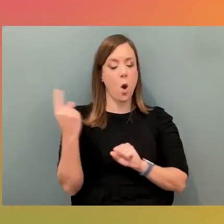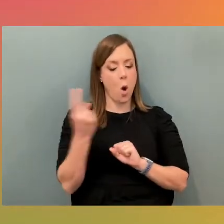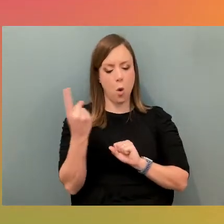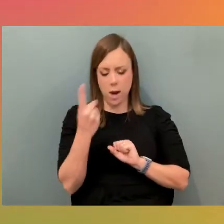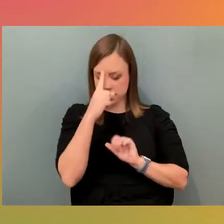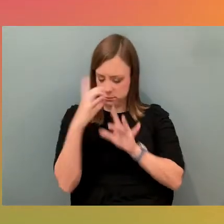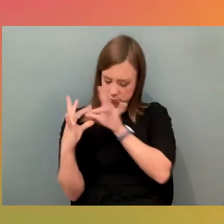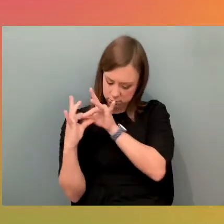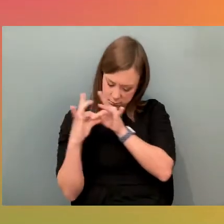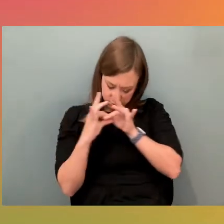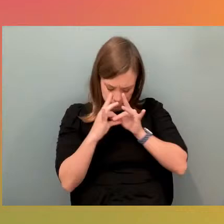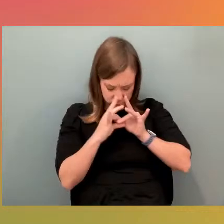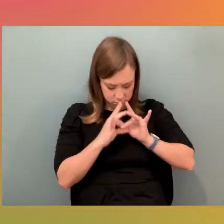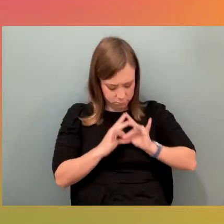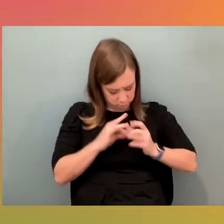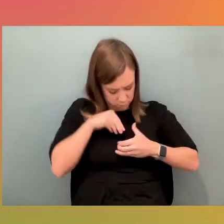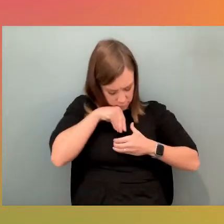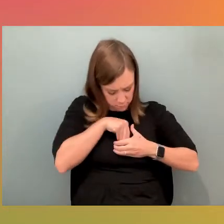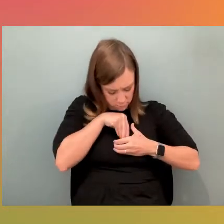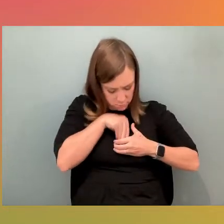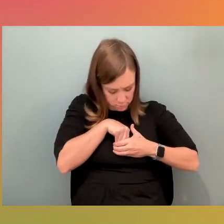YOU CAN COME BACK HERE WHENEVER